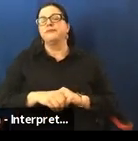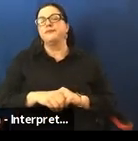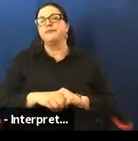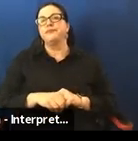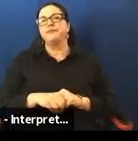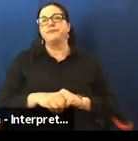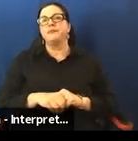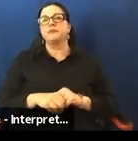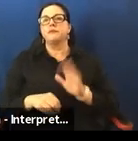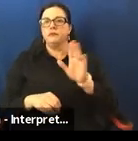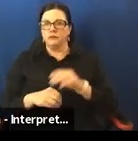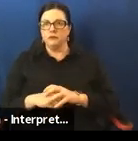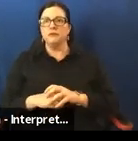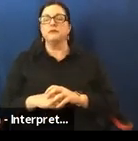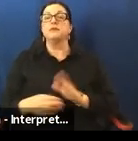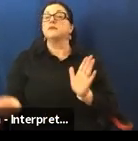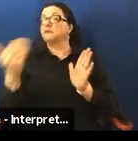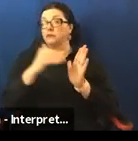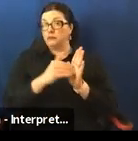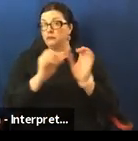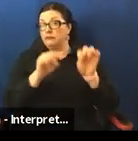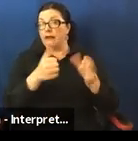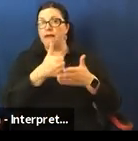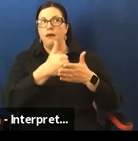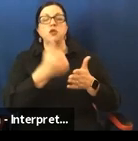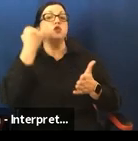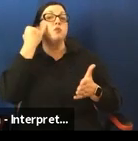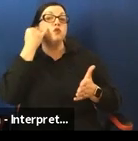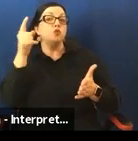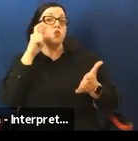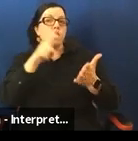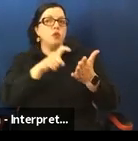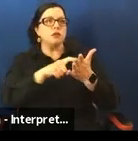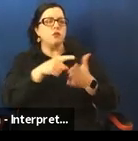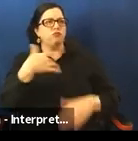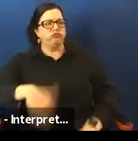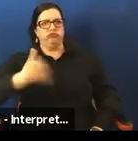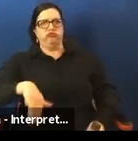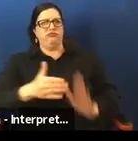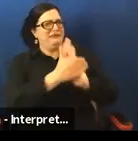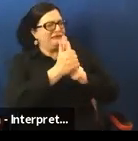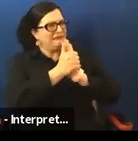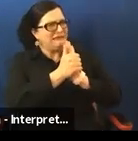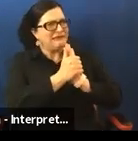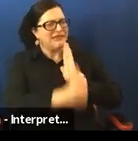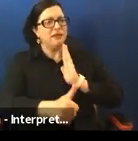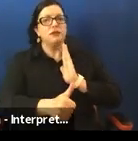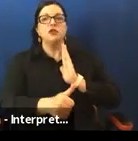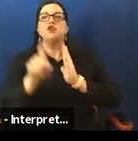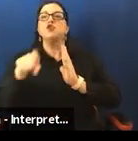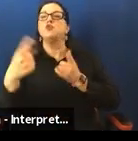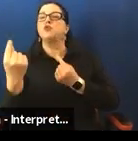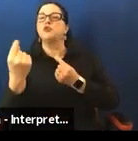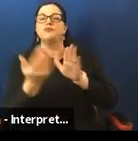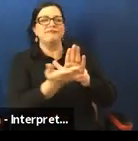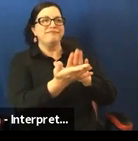Jason Williams: Skills mastery. If you see a kid that's really good at something in your class tell them, man. You're good at this and it made my day when I was at stake.